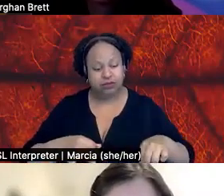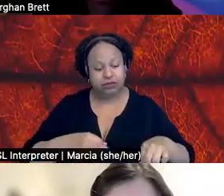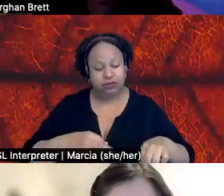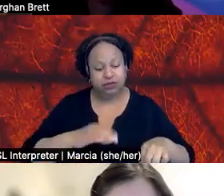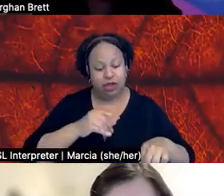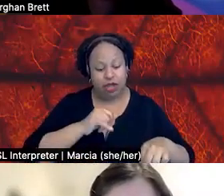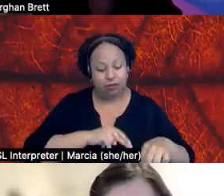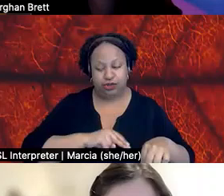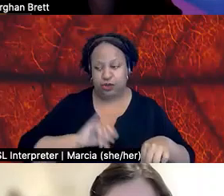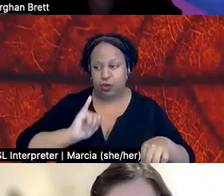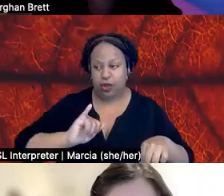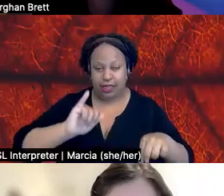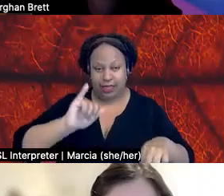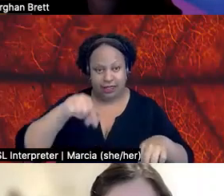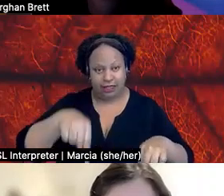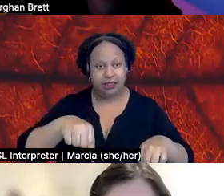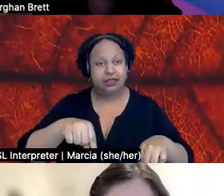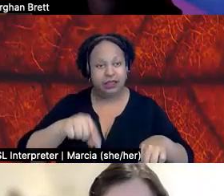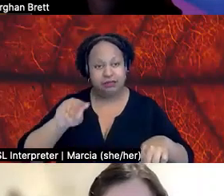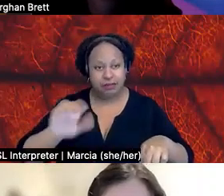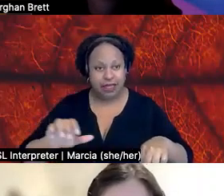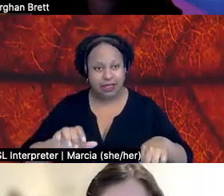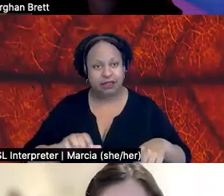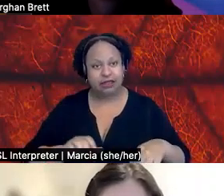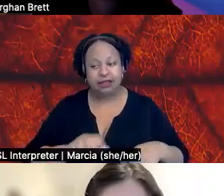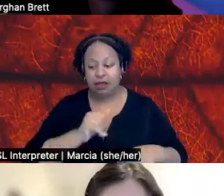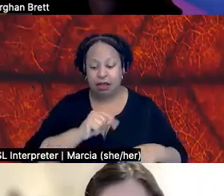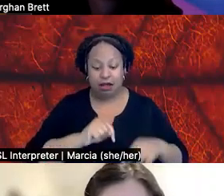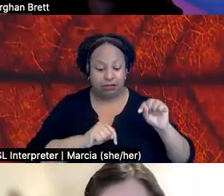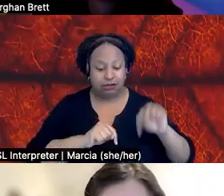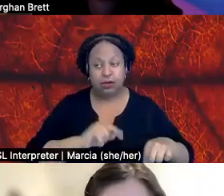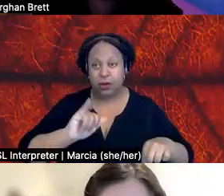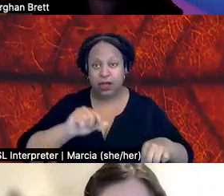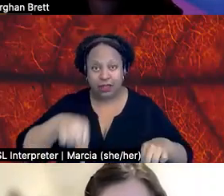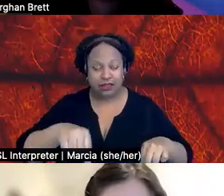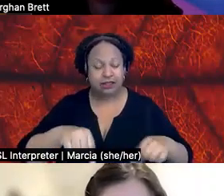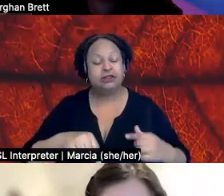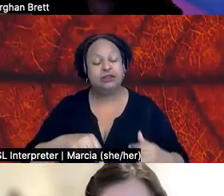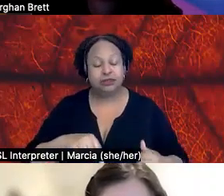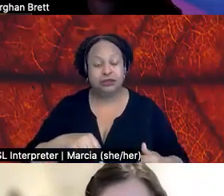Mouse users select participants, choose raise hand at bottom of panel.